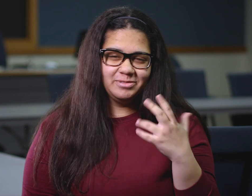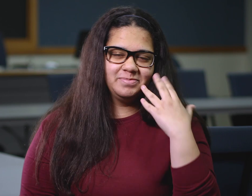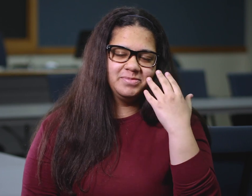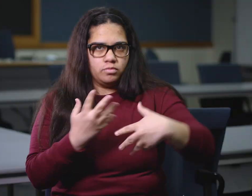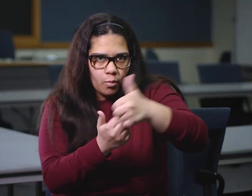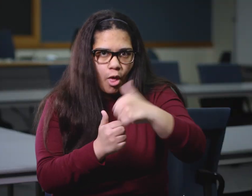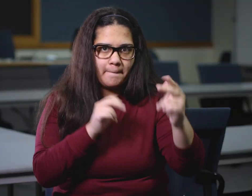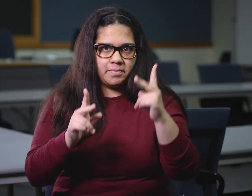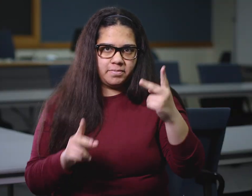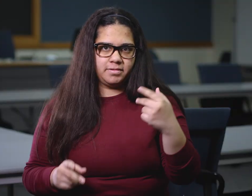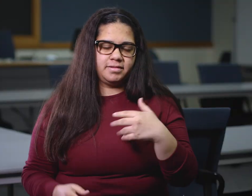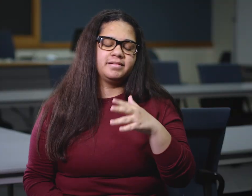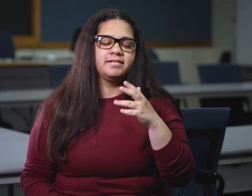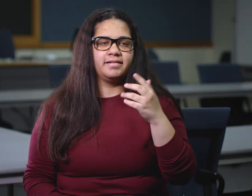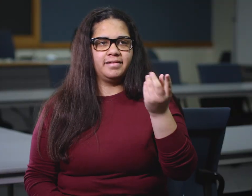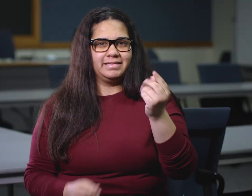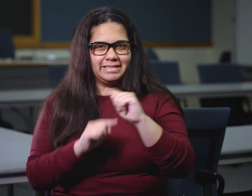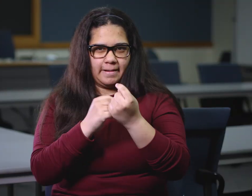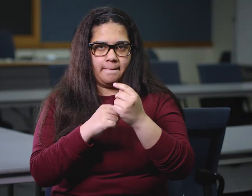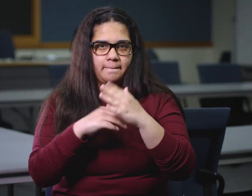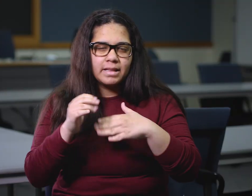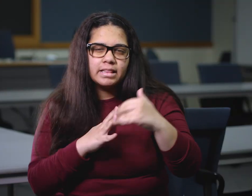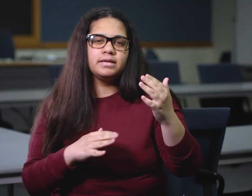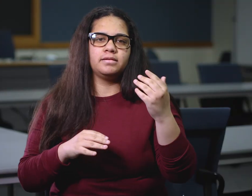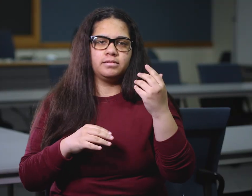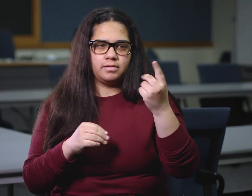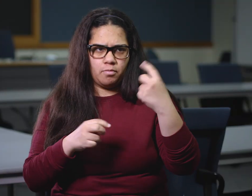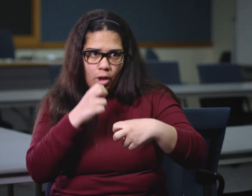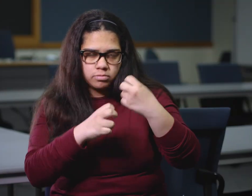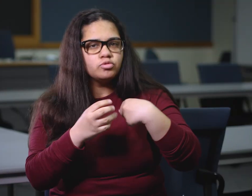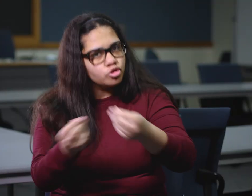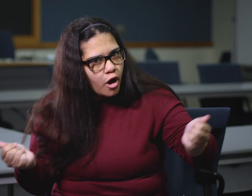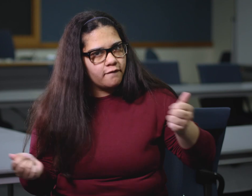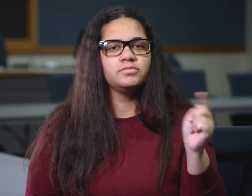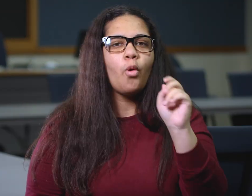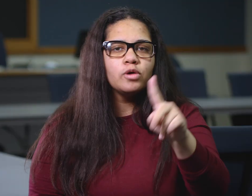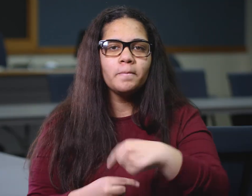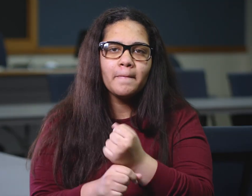It was a rich experience, interacting with other people, team building, problem-solving.